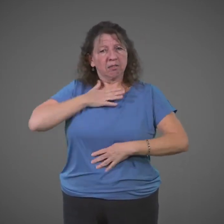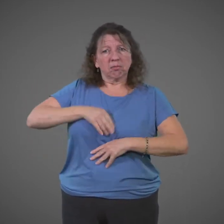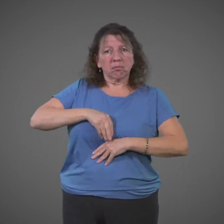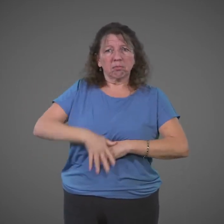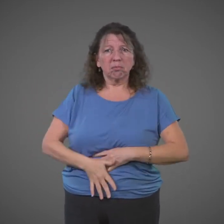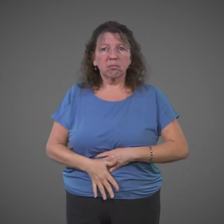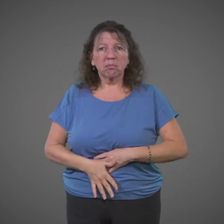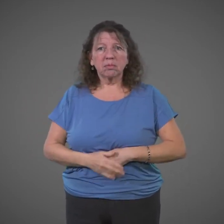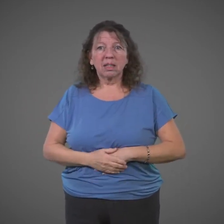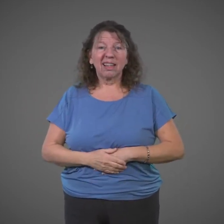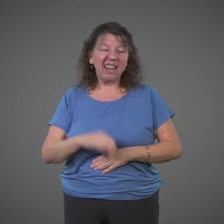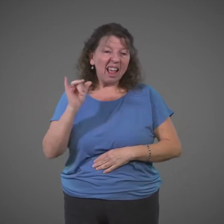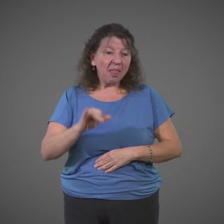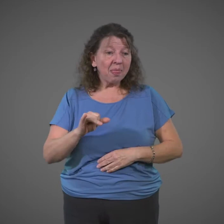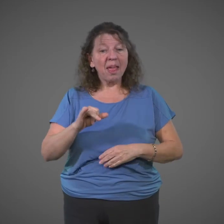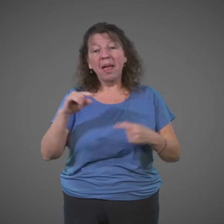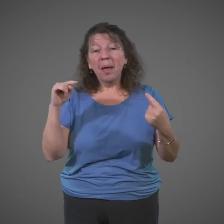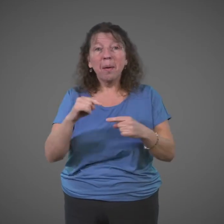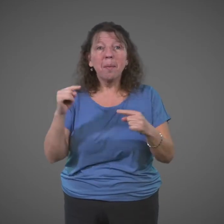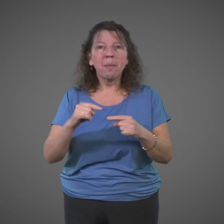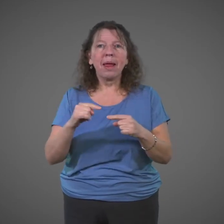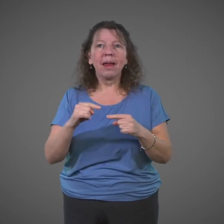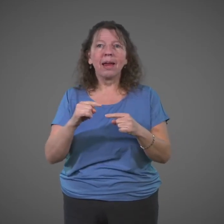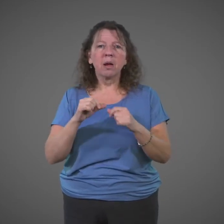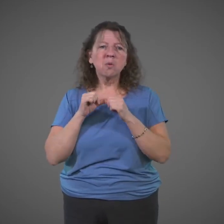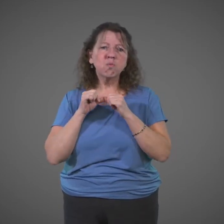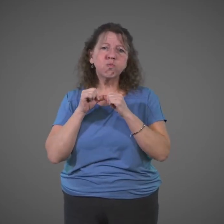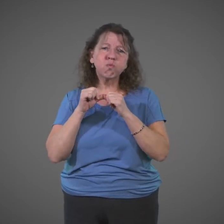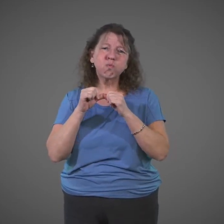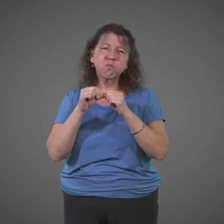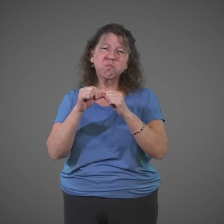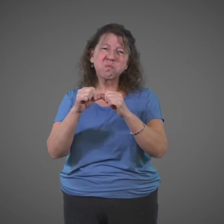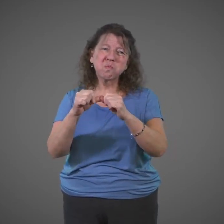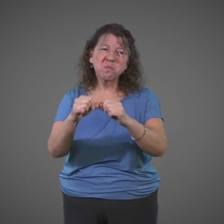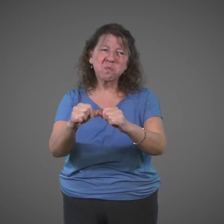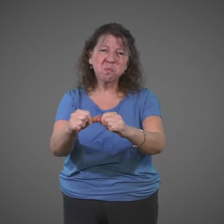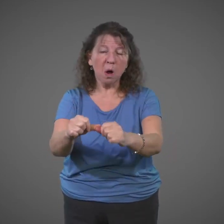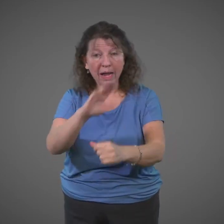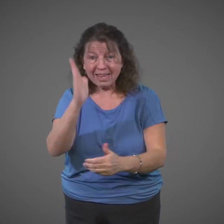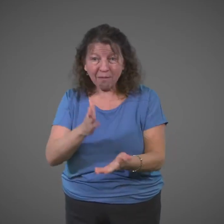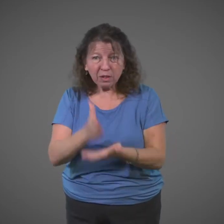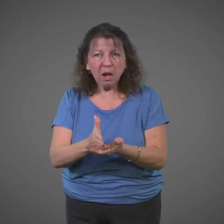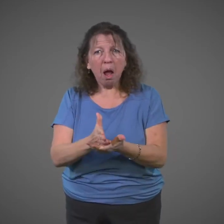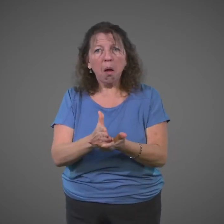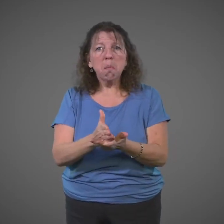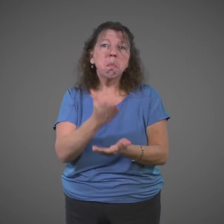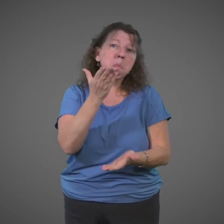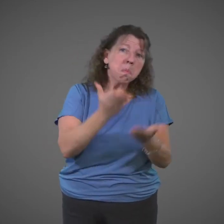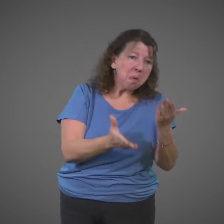The pain could continue for a long time, or it could come